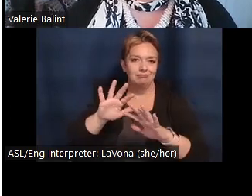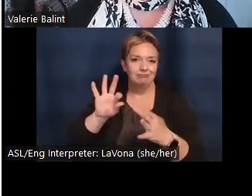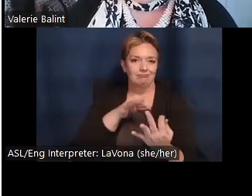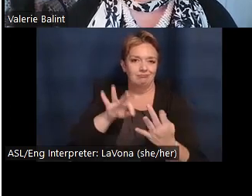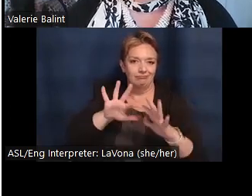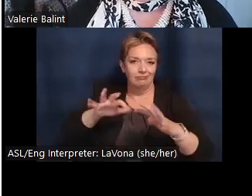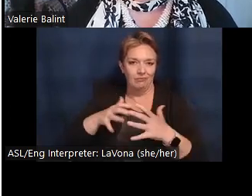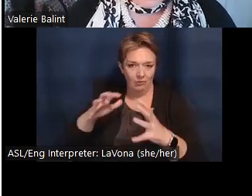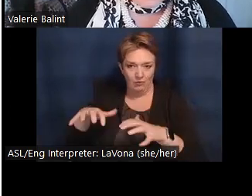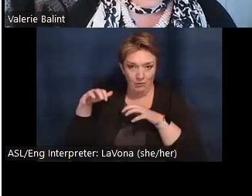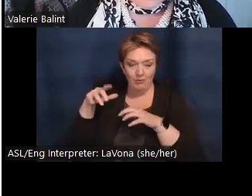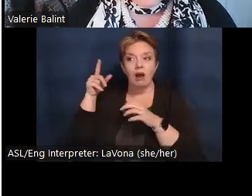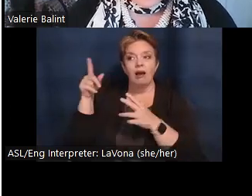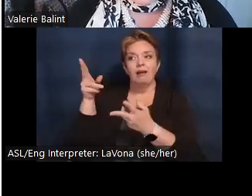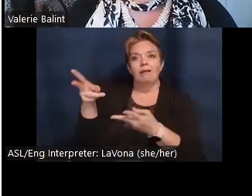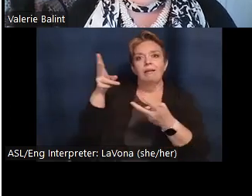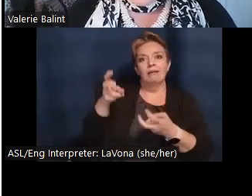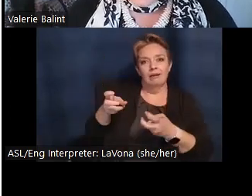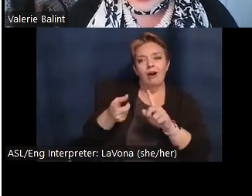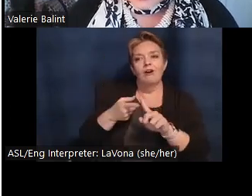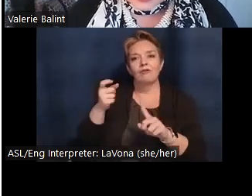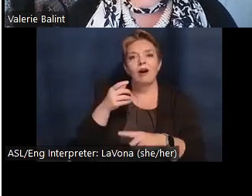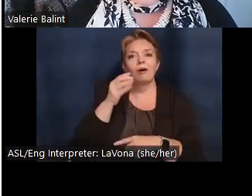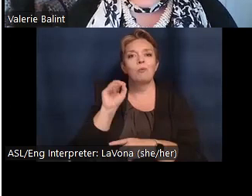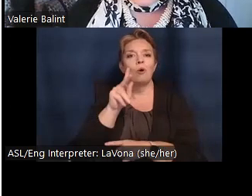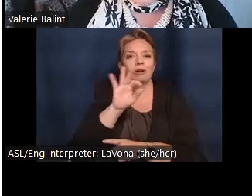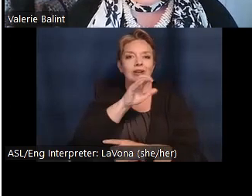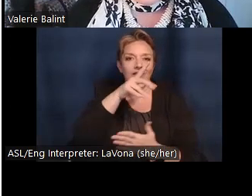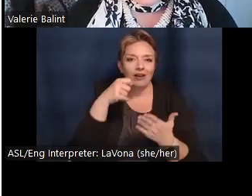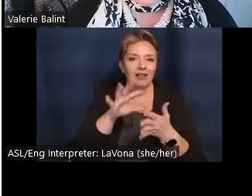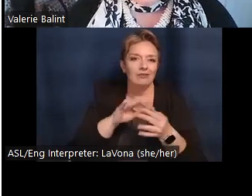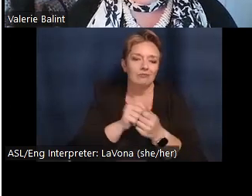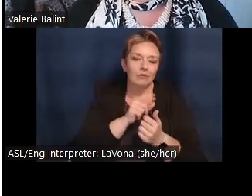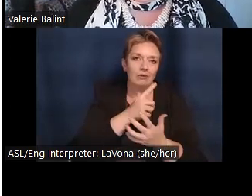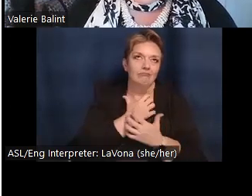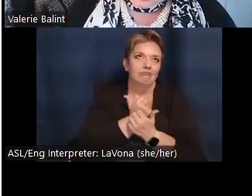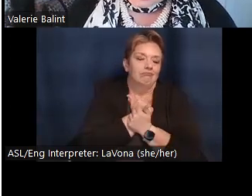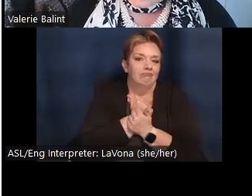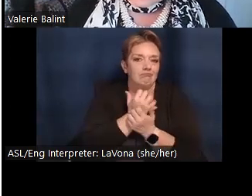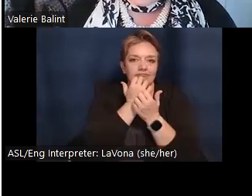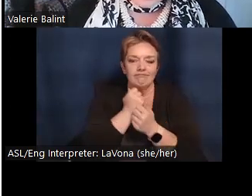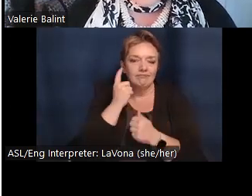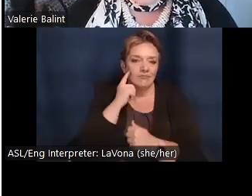to her passion for New Mexico, and most recently last holiday season, an indulgence to channel